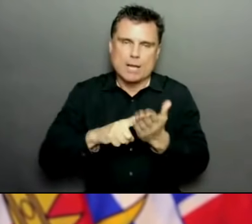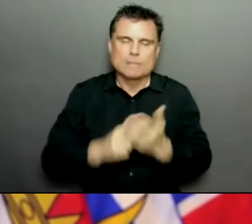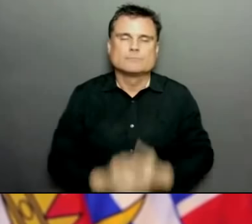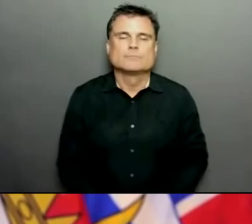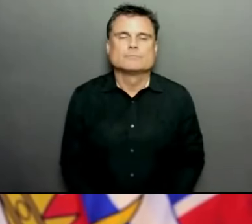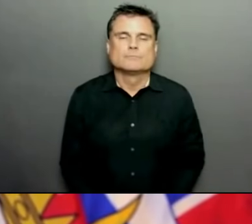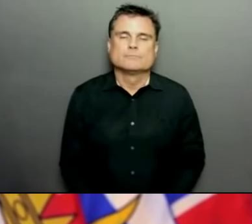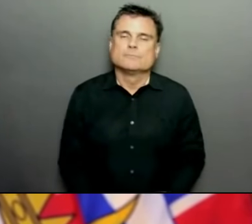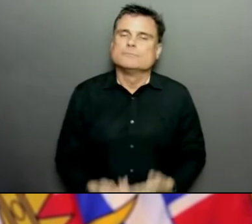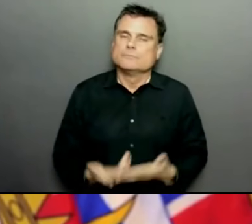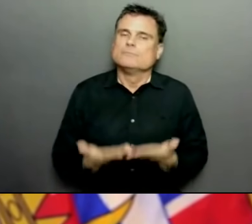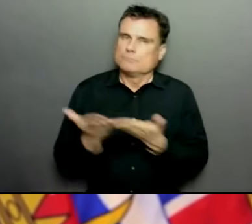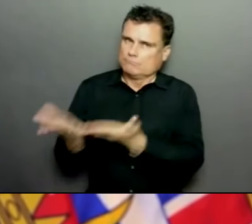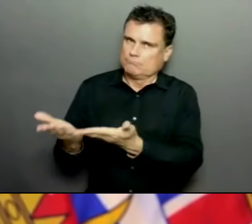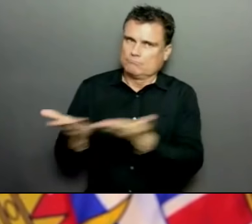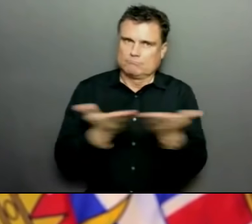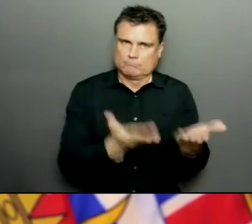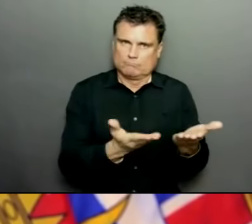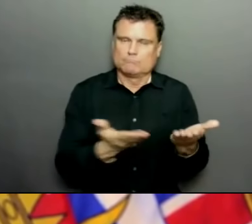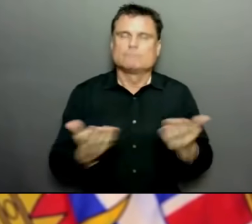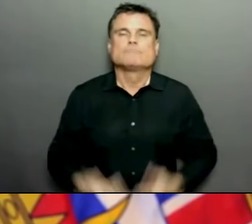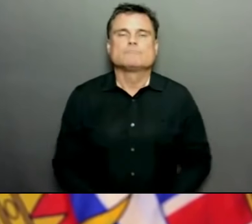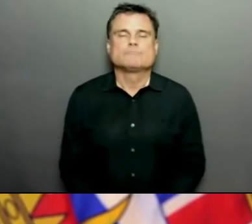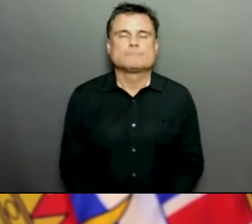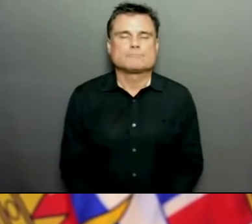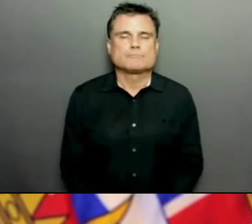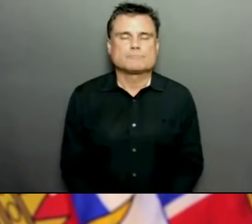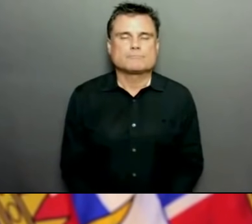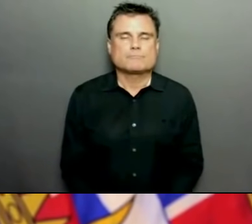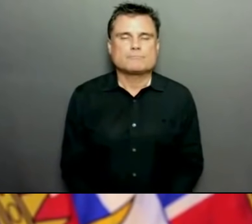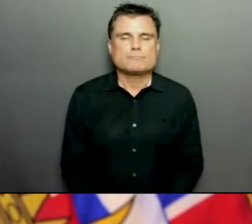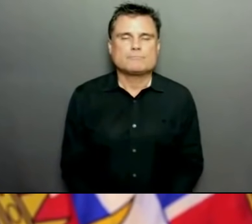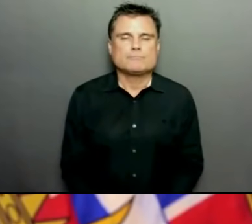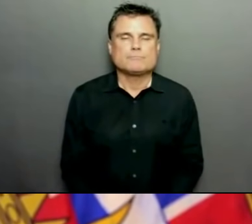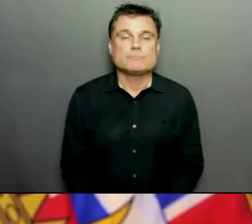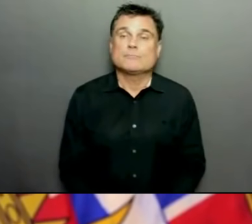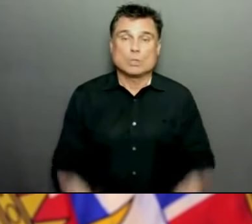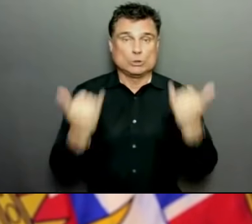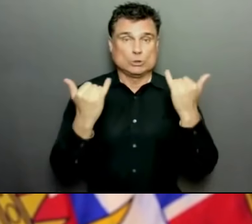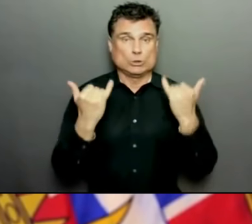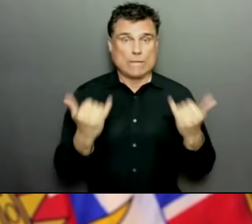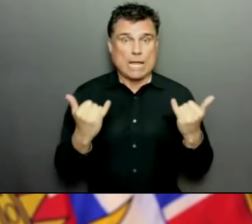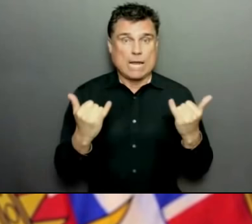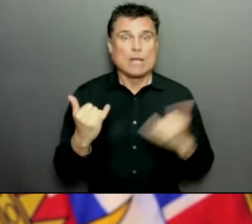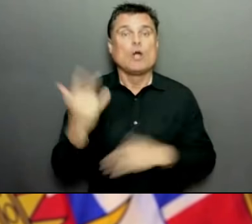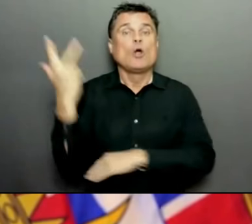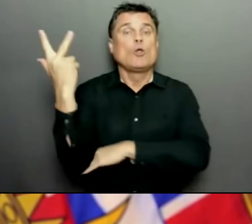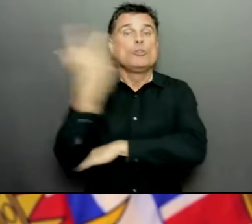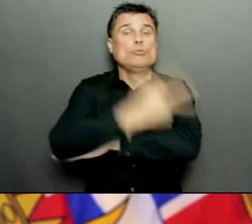from these lands today. As you know, today we are reporting for three reporting periods.